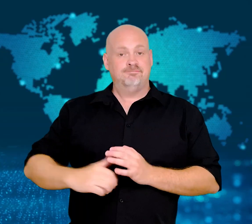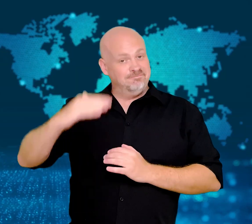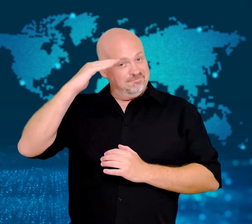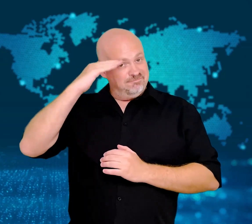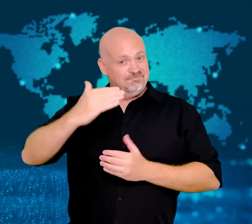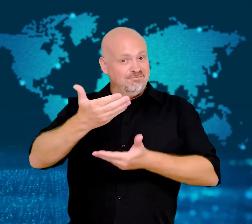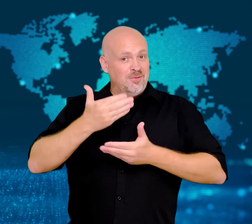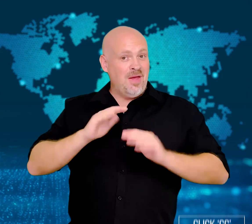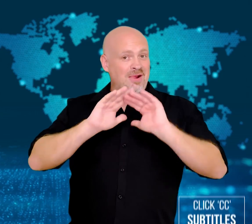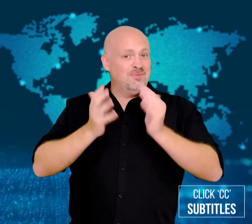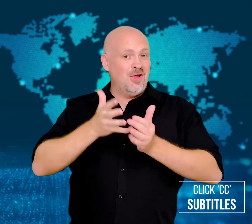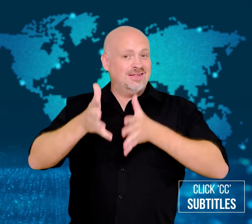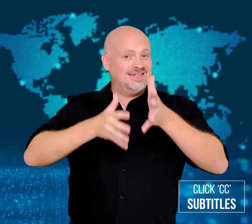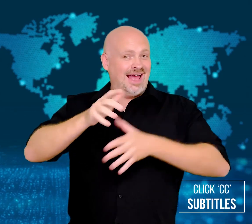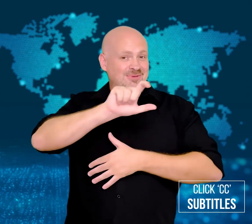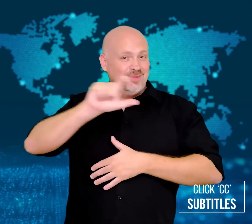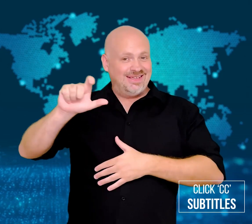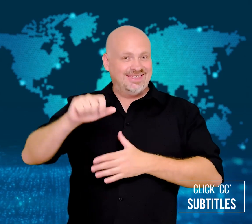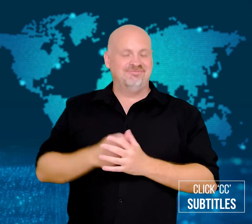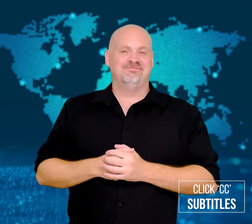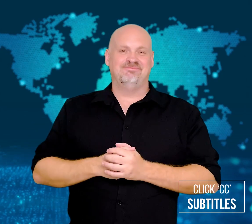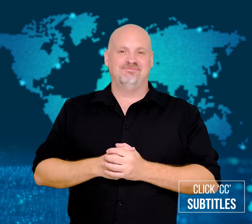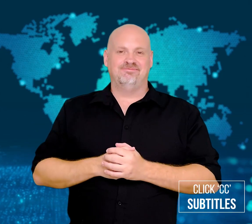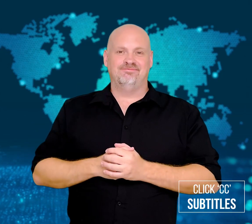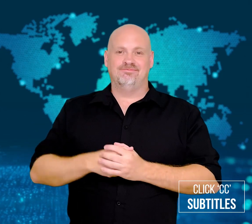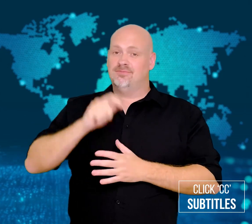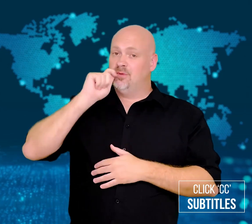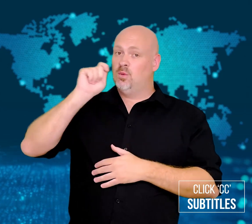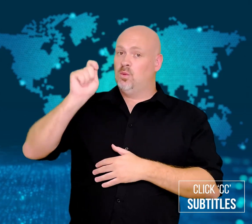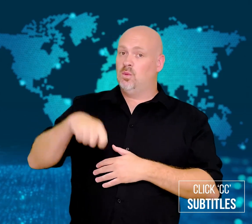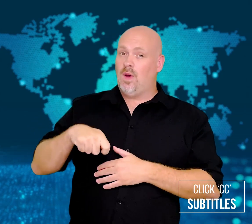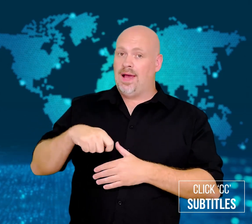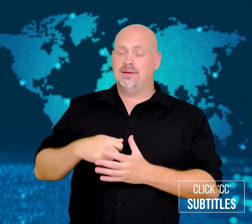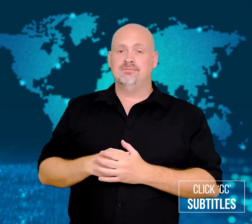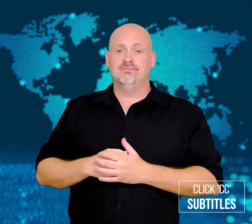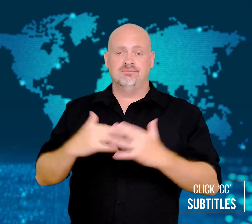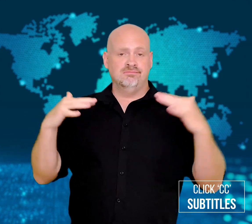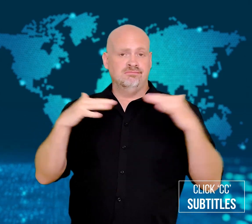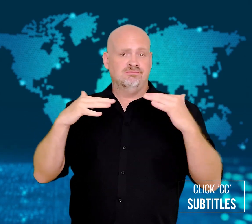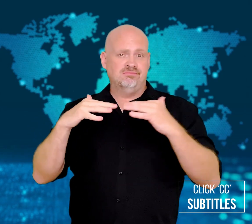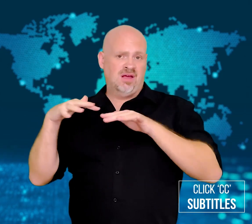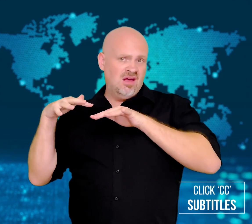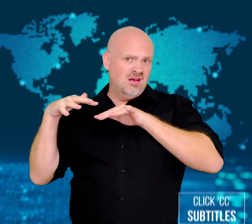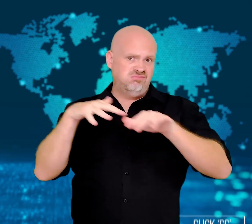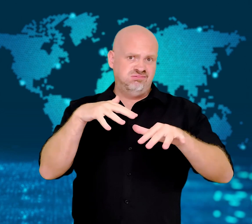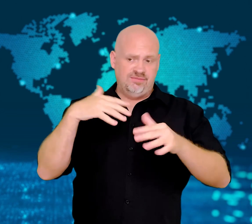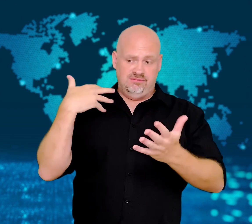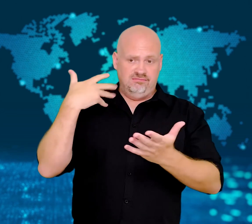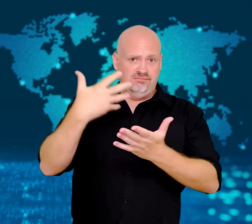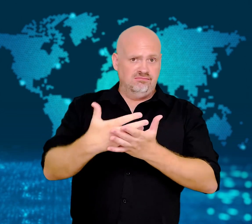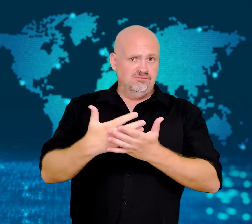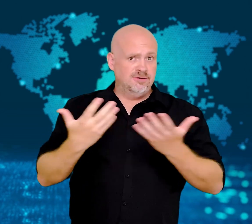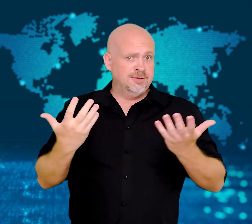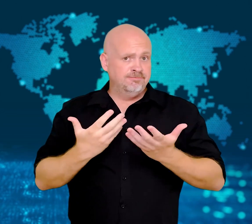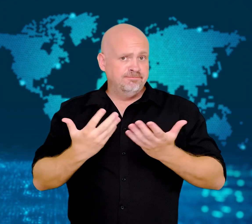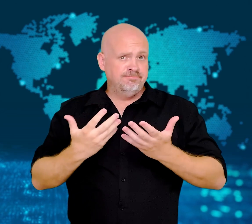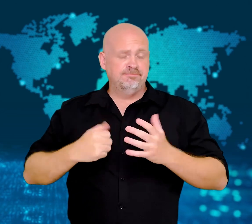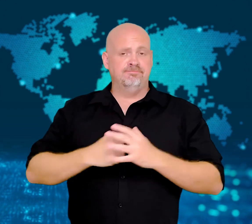Welcome to WorldSign Week! Invasion update.